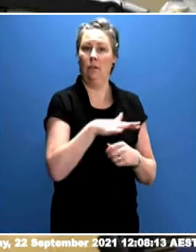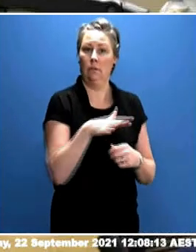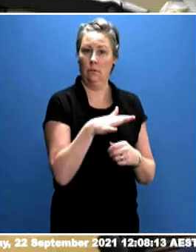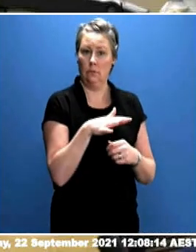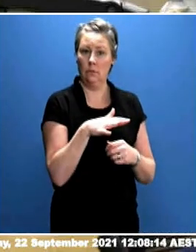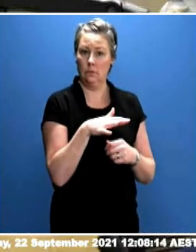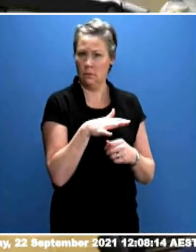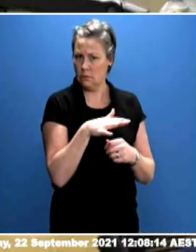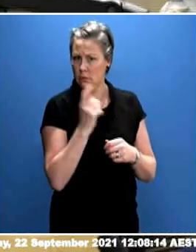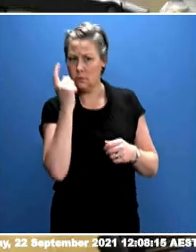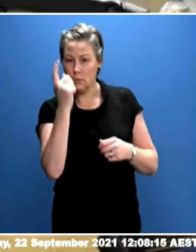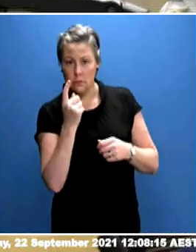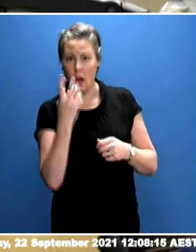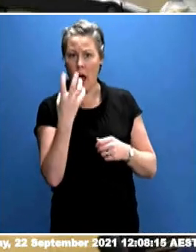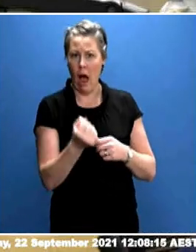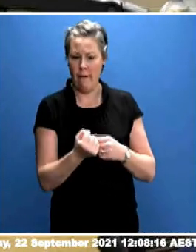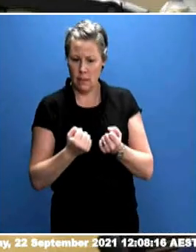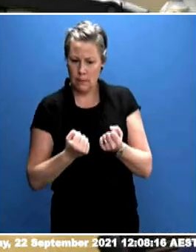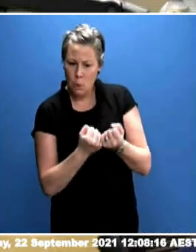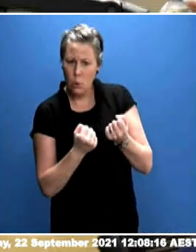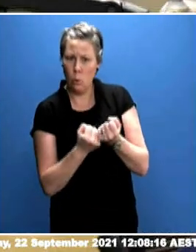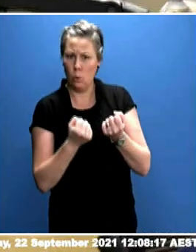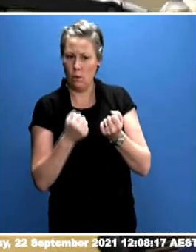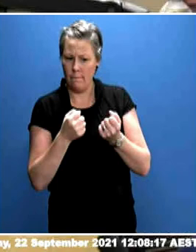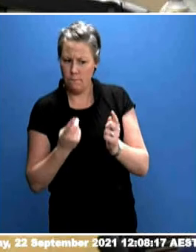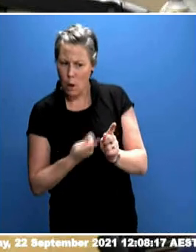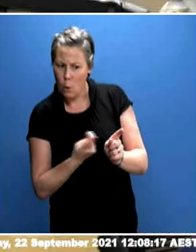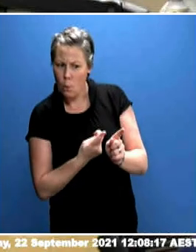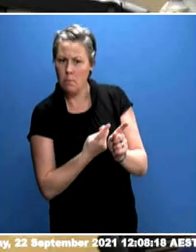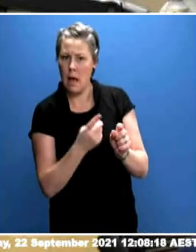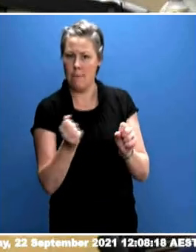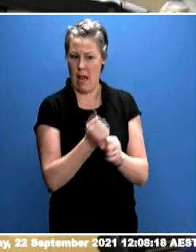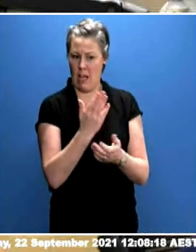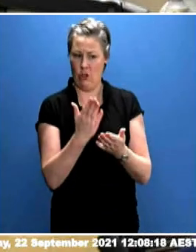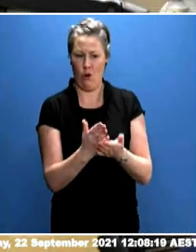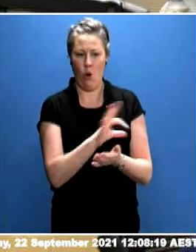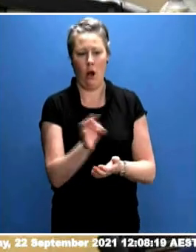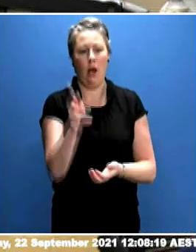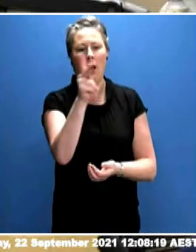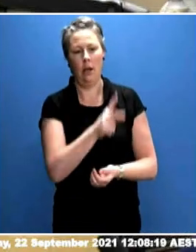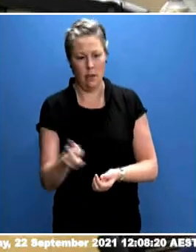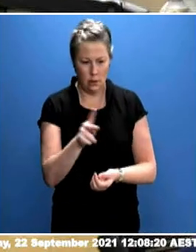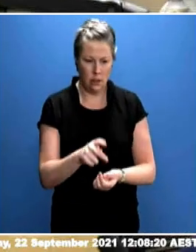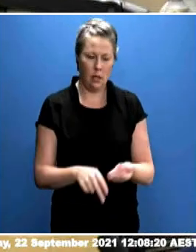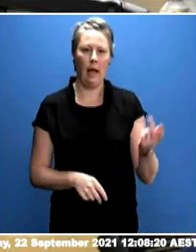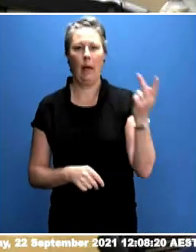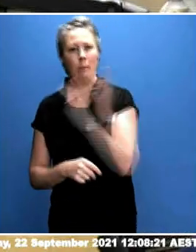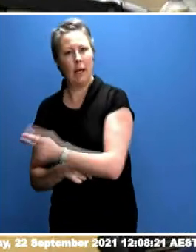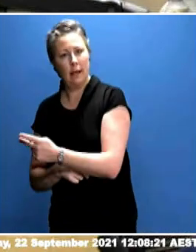appropriate, then, support and follow-up to ensure that there wouldn't be a repeat return back to the facility?